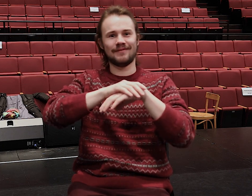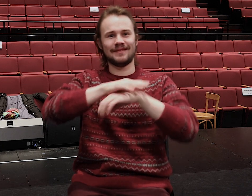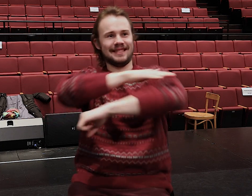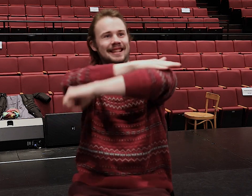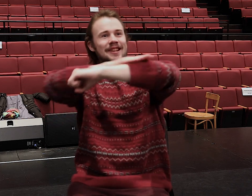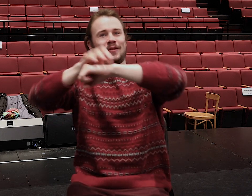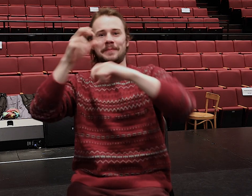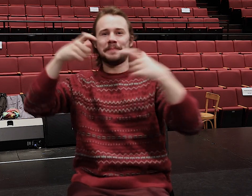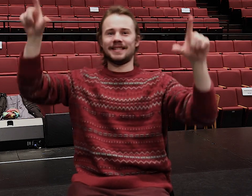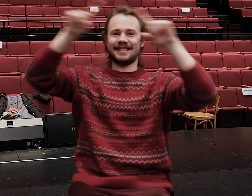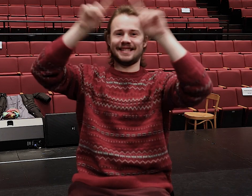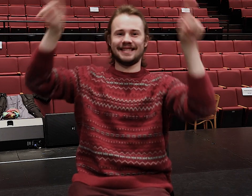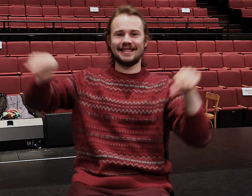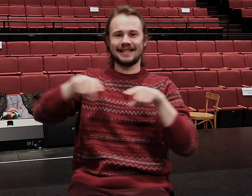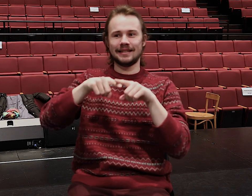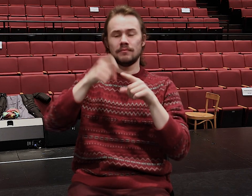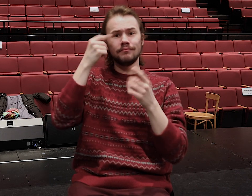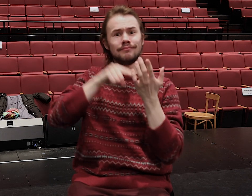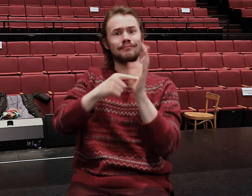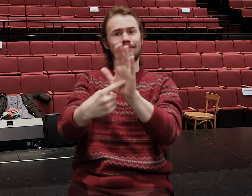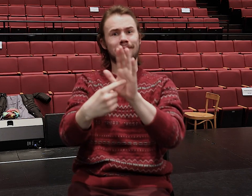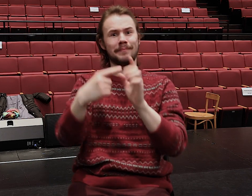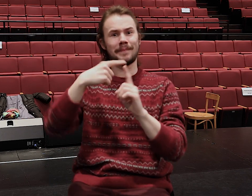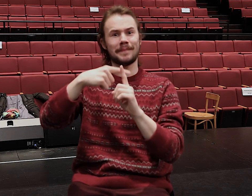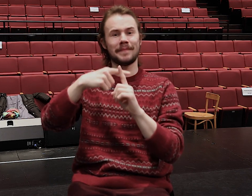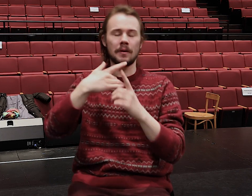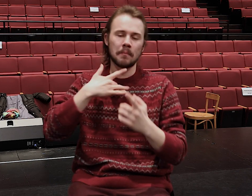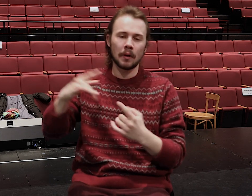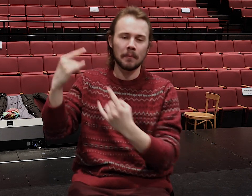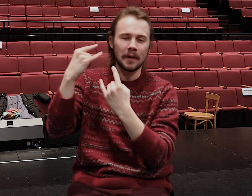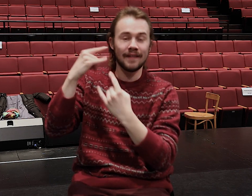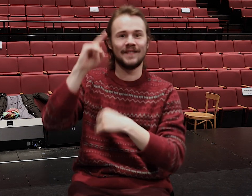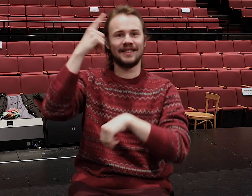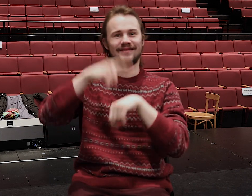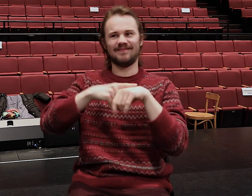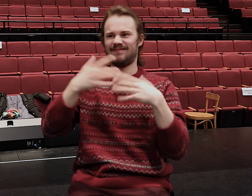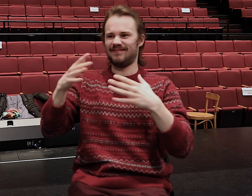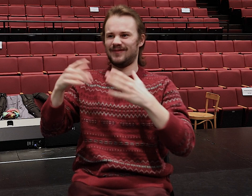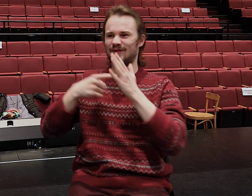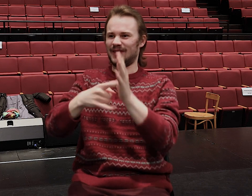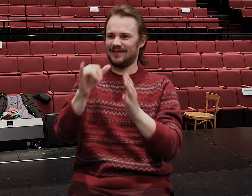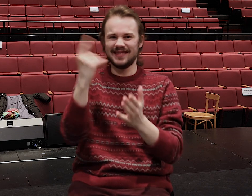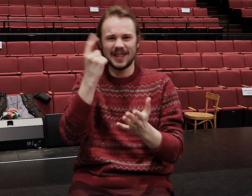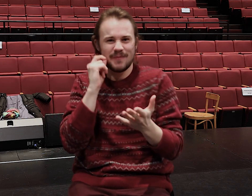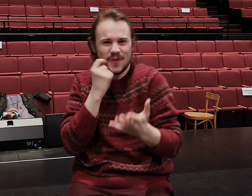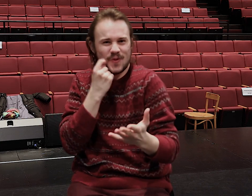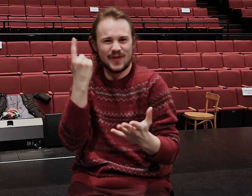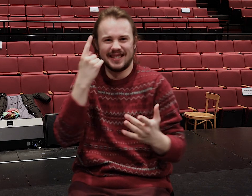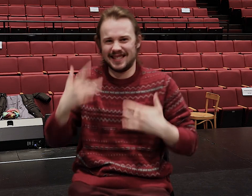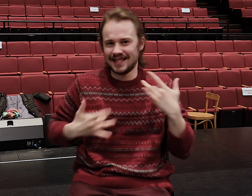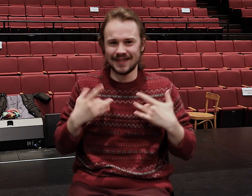Often we don't see D&D on the stage or on the screen in a positive light and typically we're being mocked